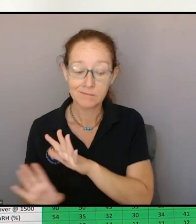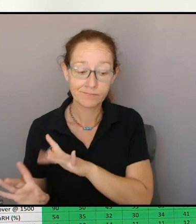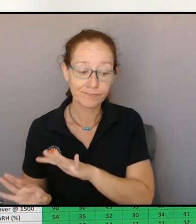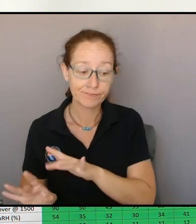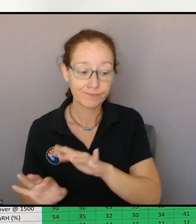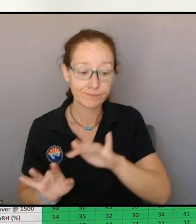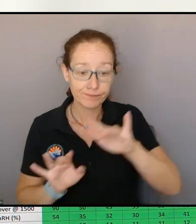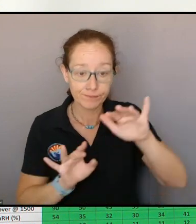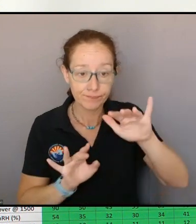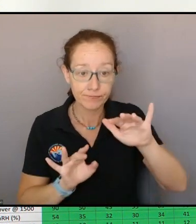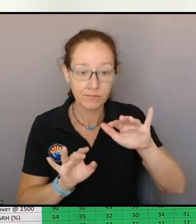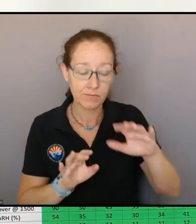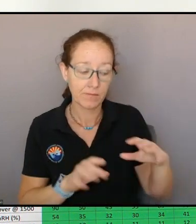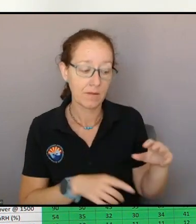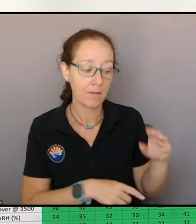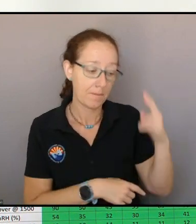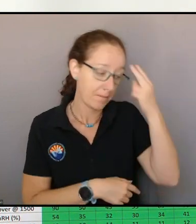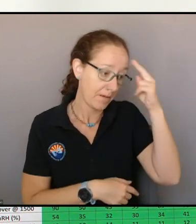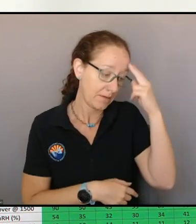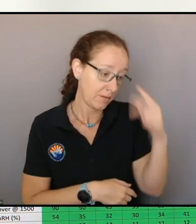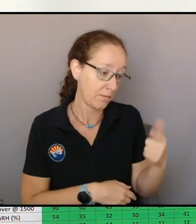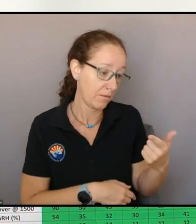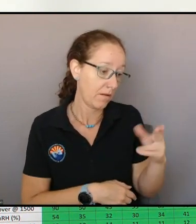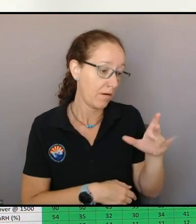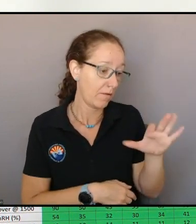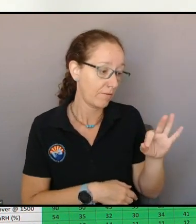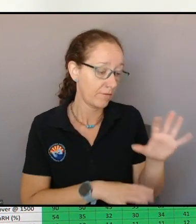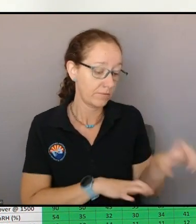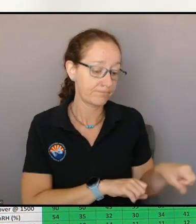the Gulf of Mexico as well. Um one thing I did want to point